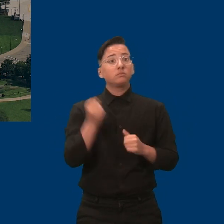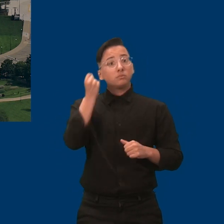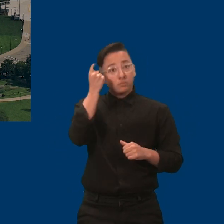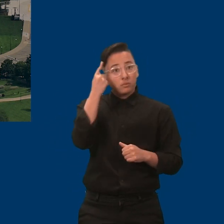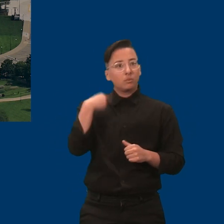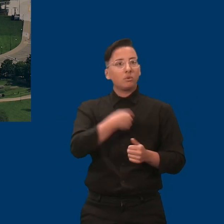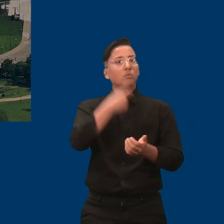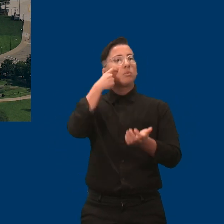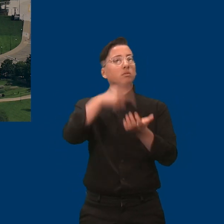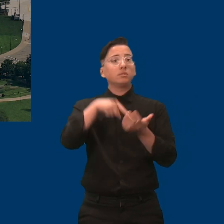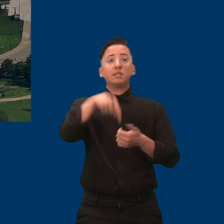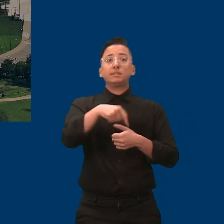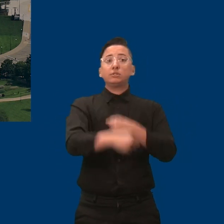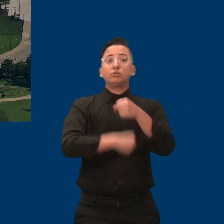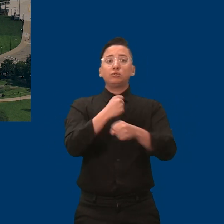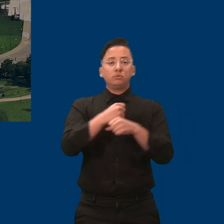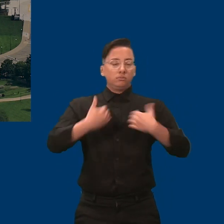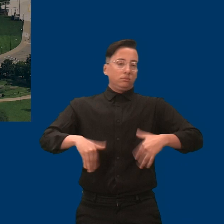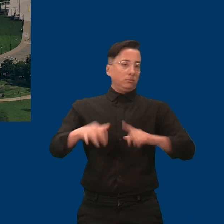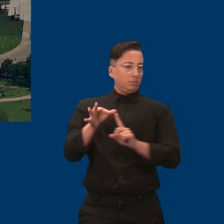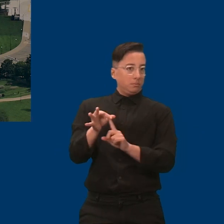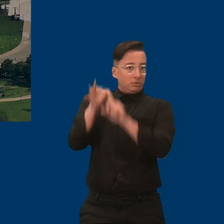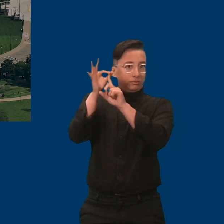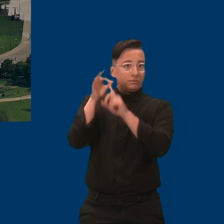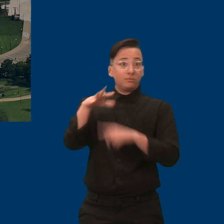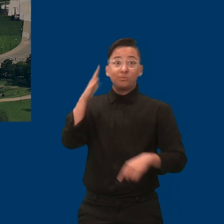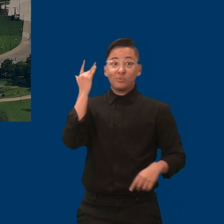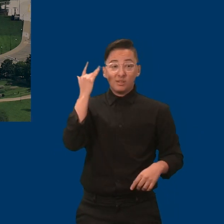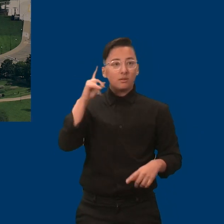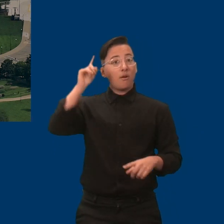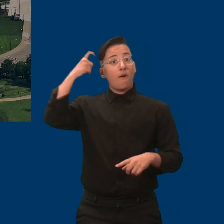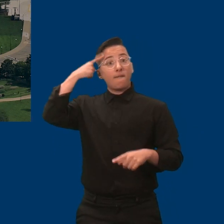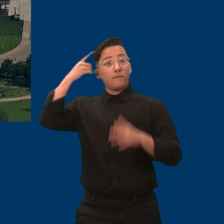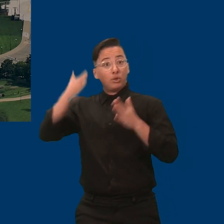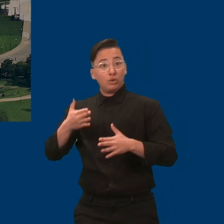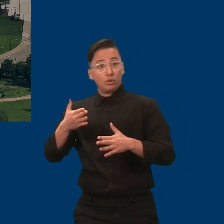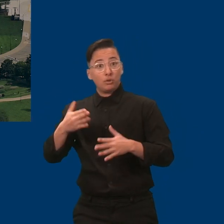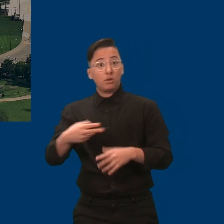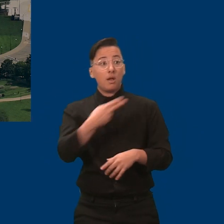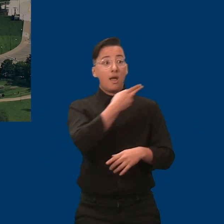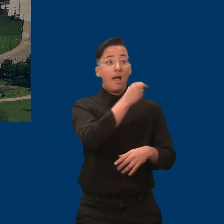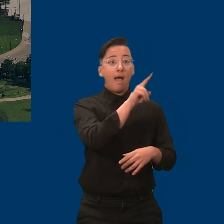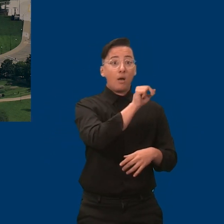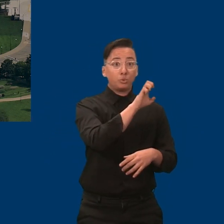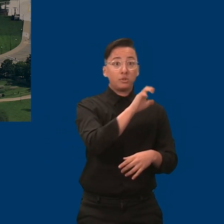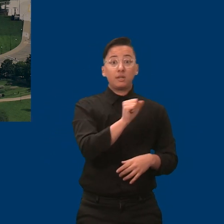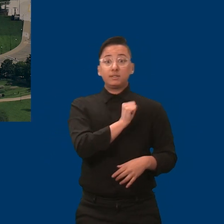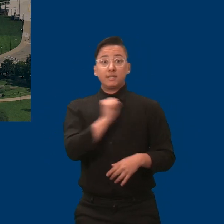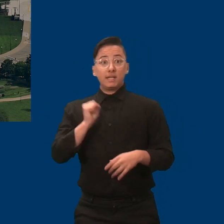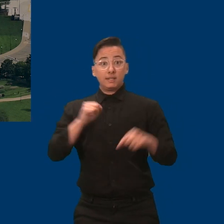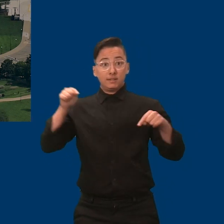that arise when the governorship, House, and Senate are all under control by a single party.